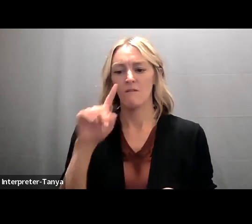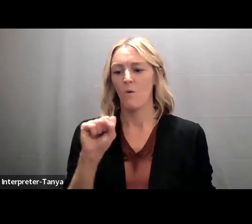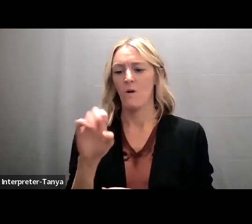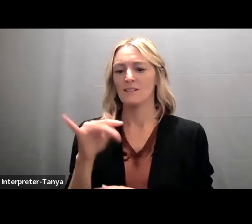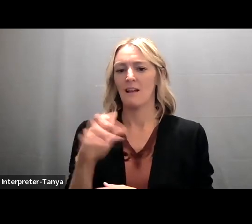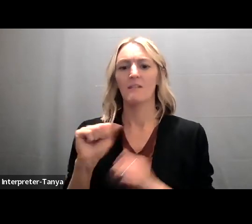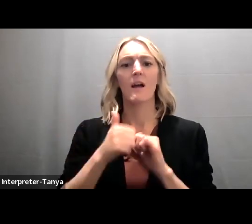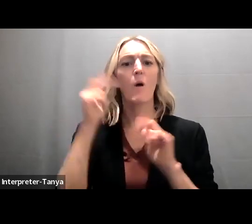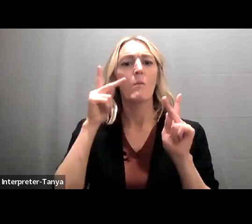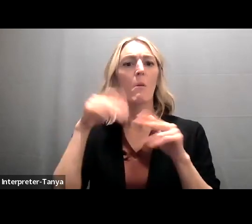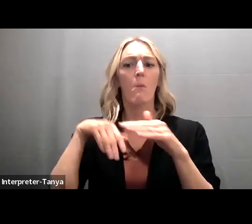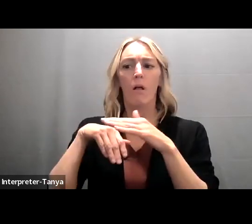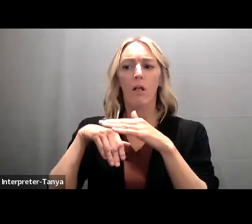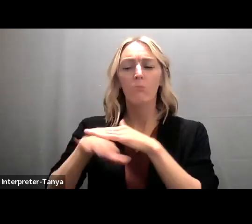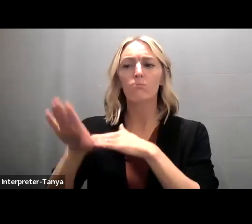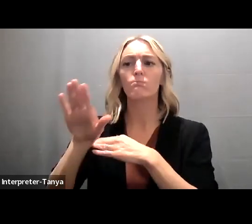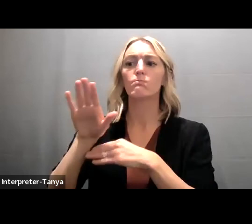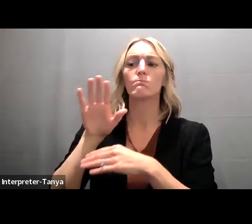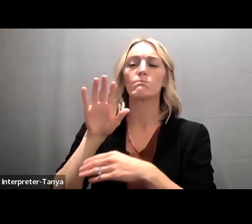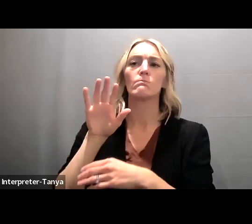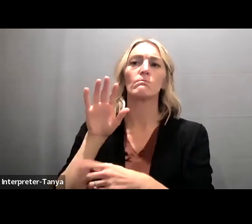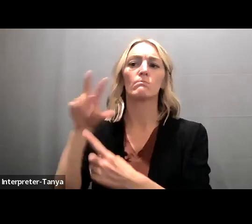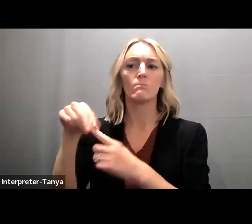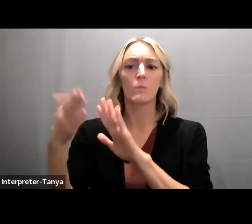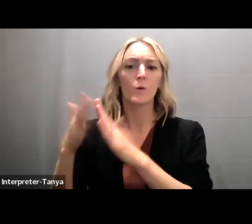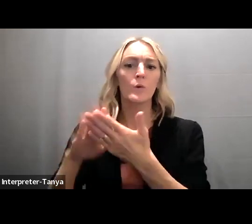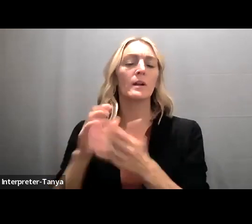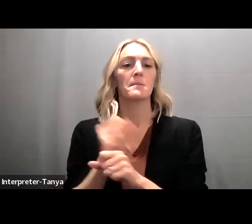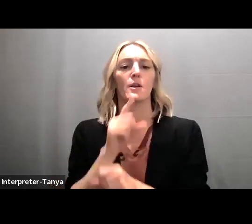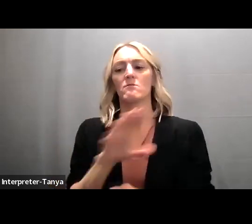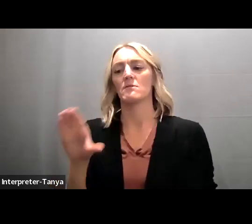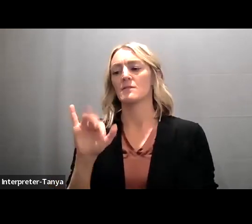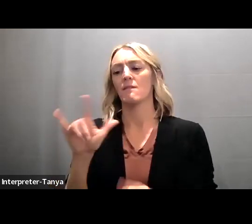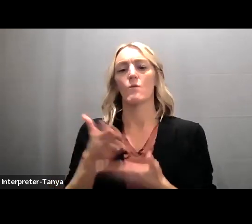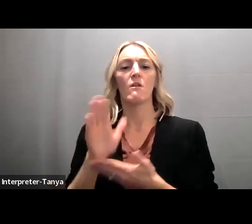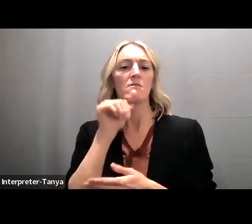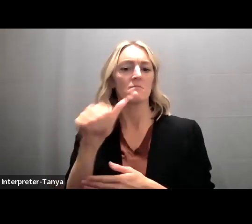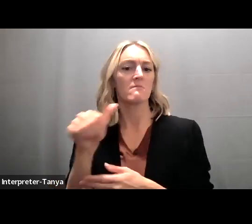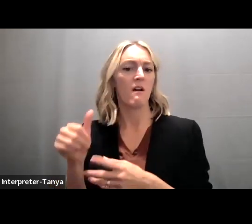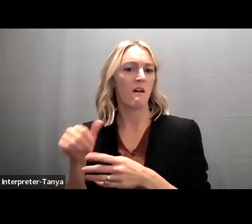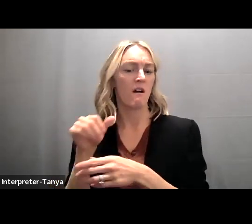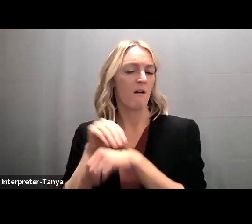how their civil rights are not impacted or impacted as the case may be would be the same.